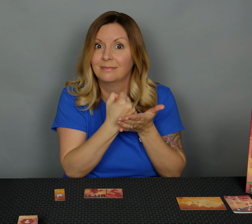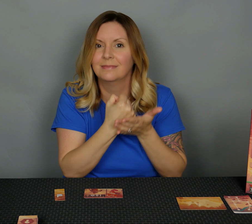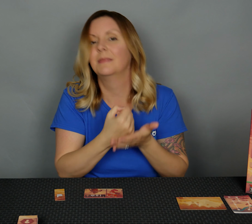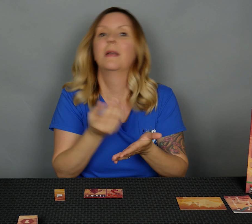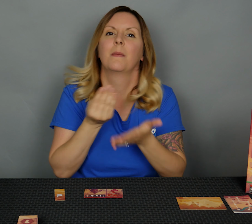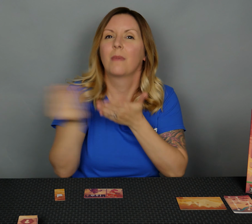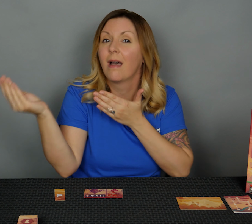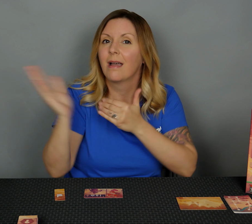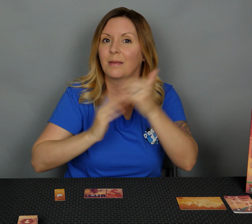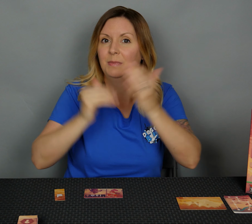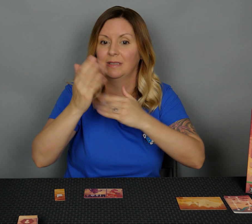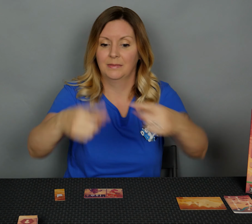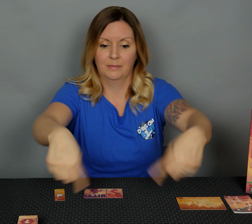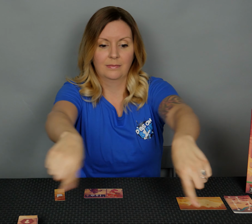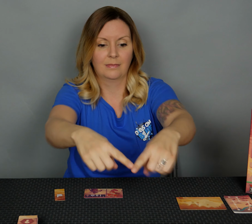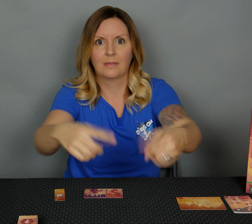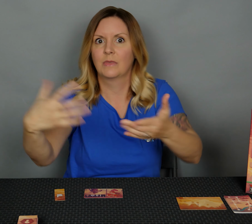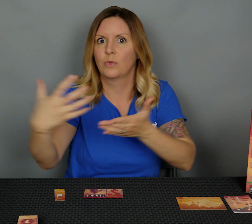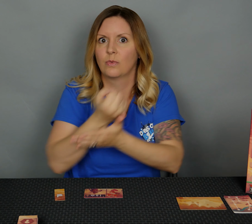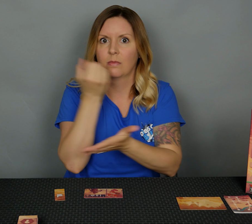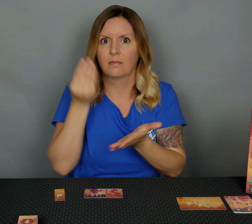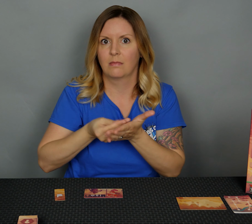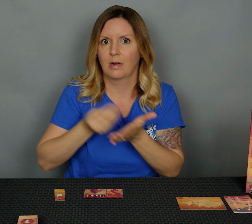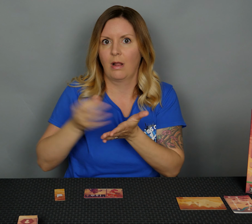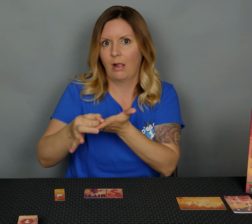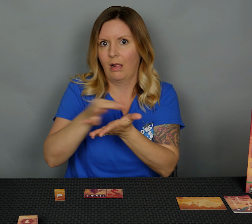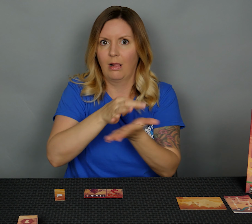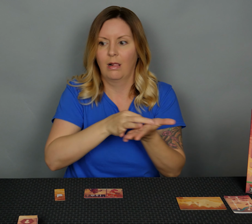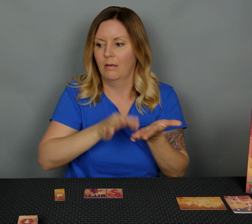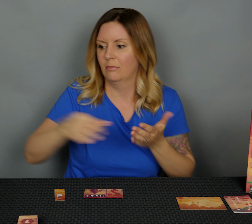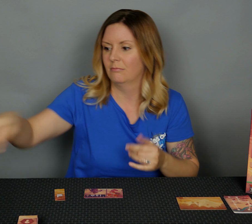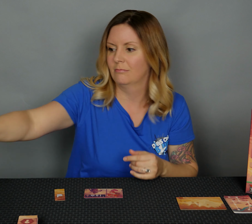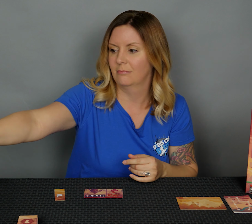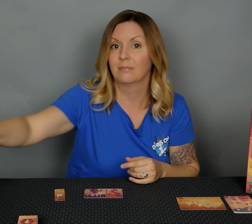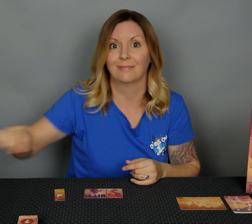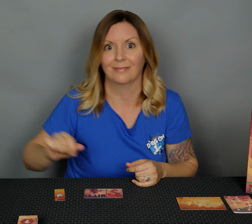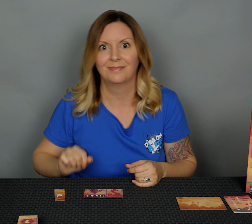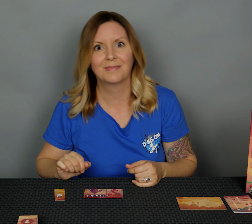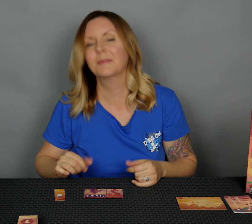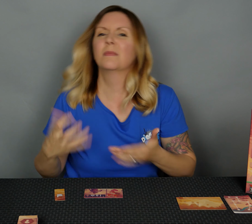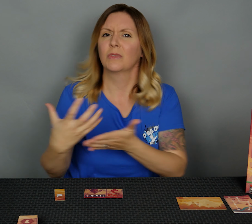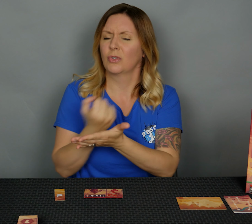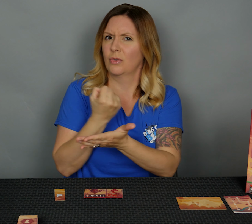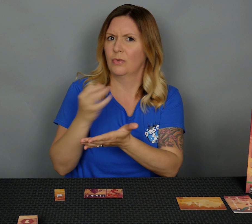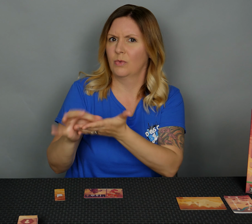to buy buildings, which earn you coins.